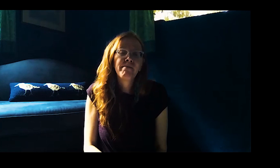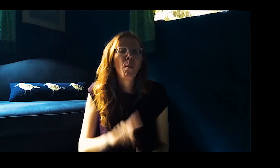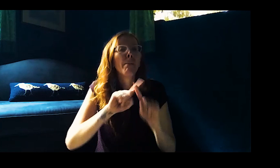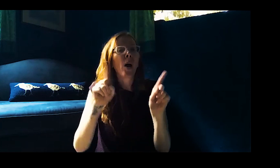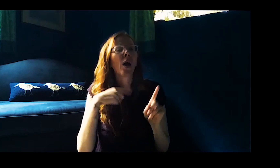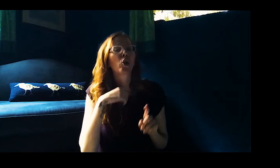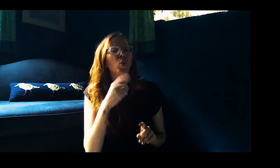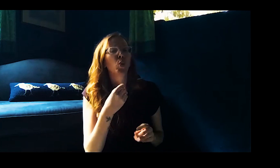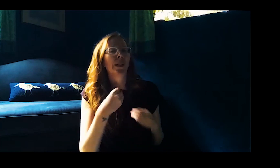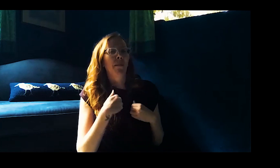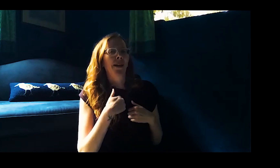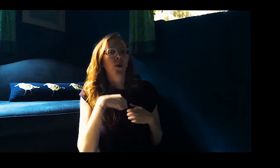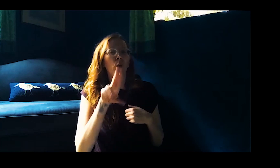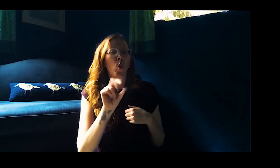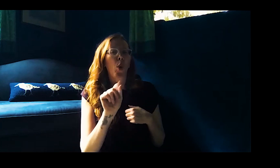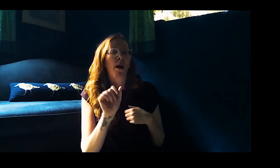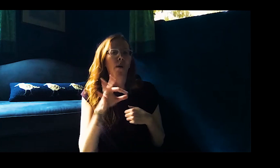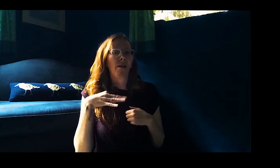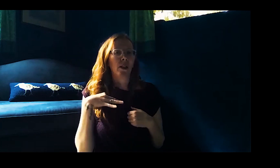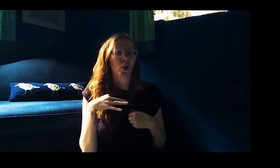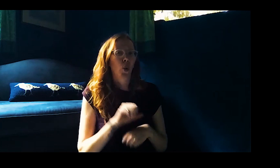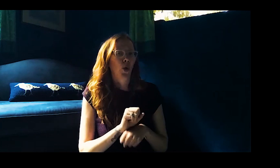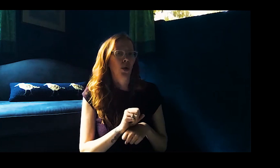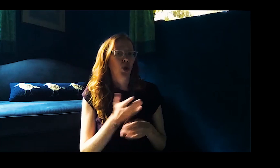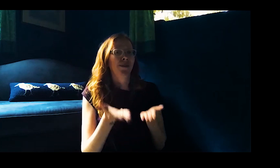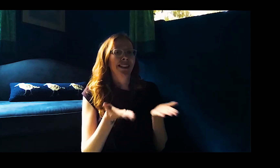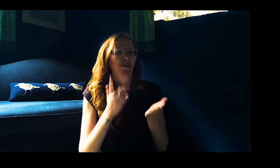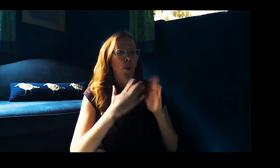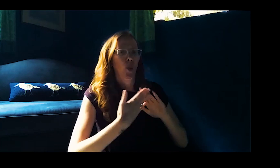afford it. I say okay, you can't do this, but a certain quota of my work I make sure benefits the